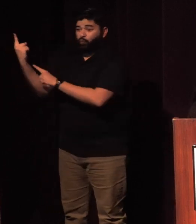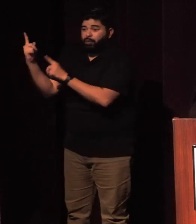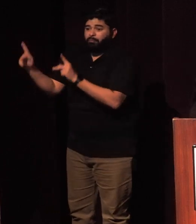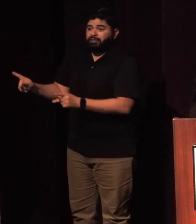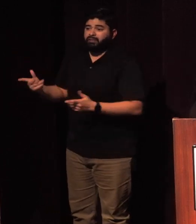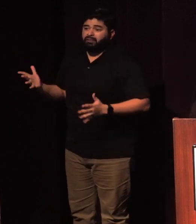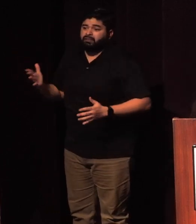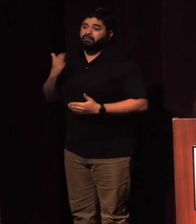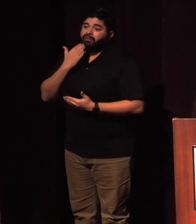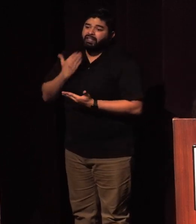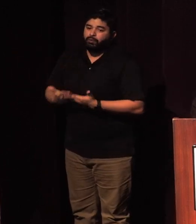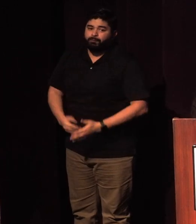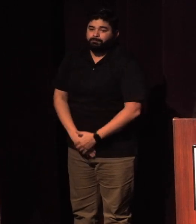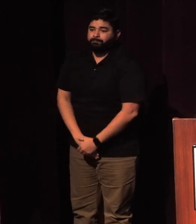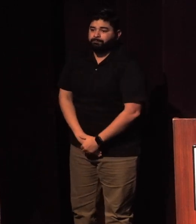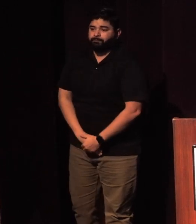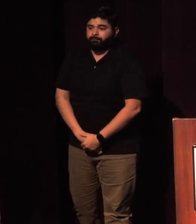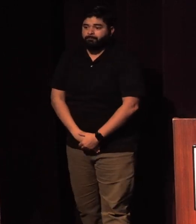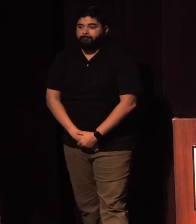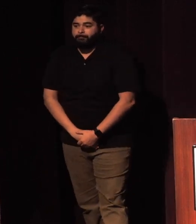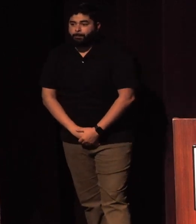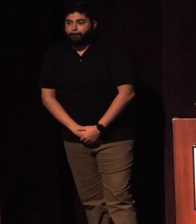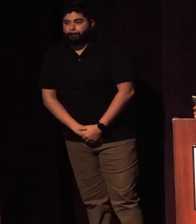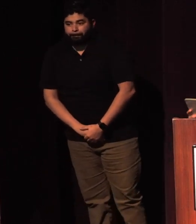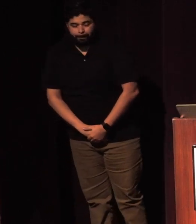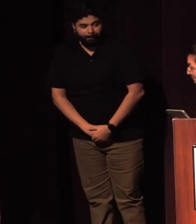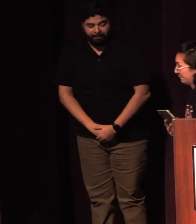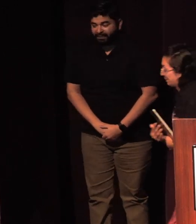They may need just one person to keep them from giving up on everything. Thank you.